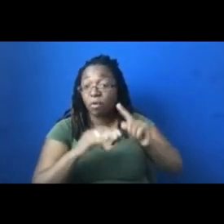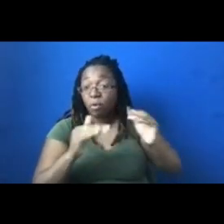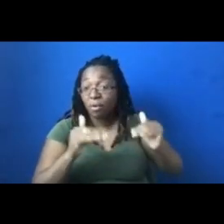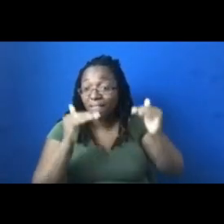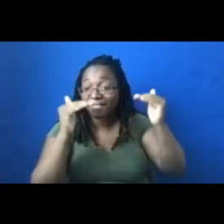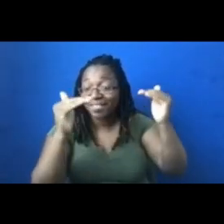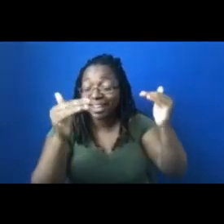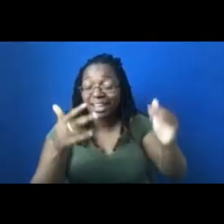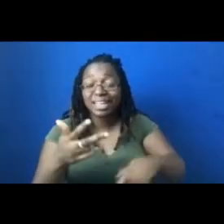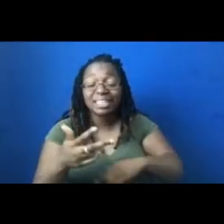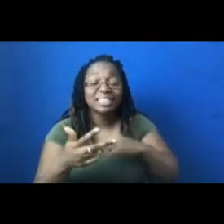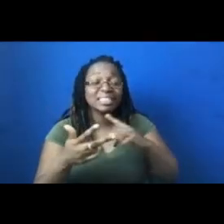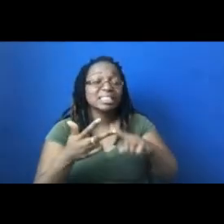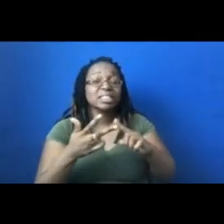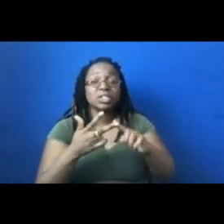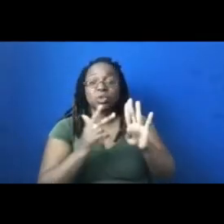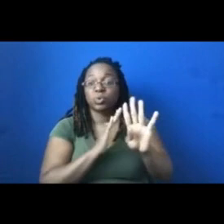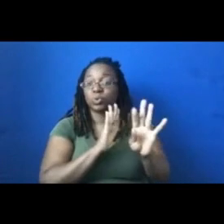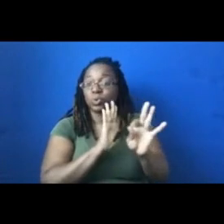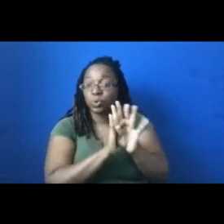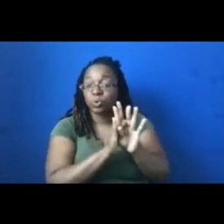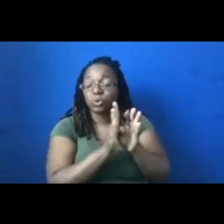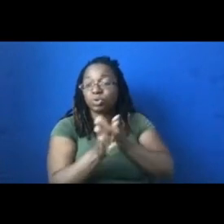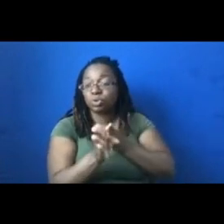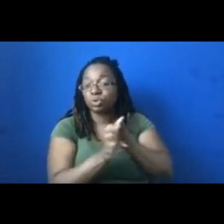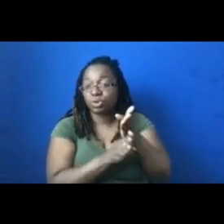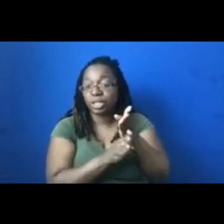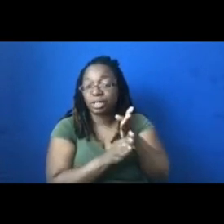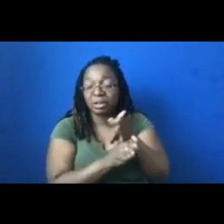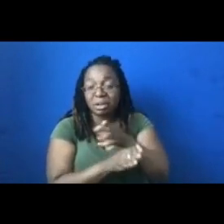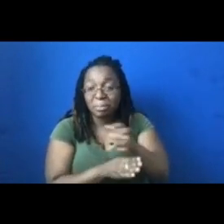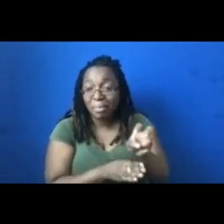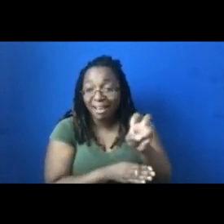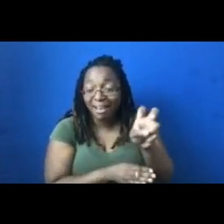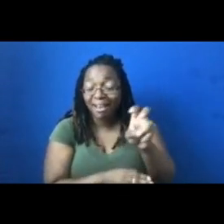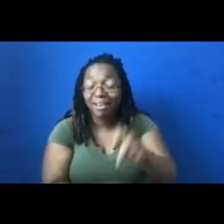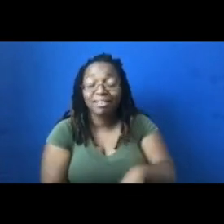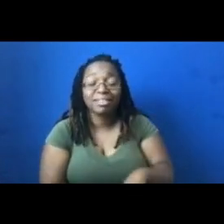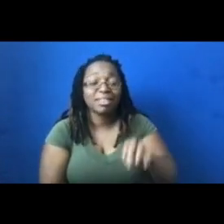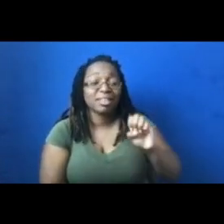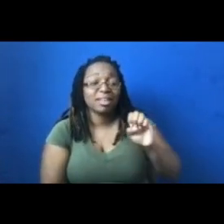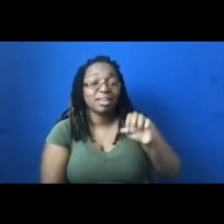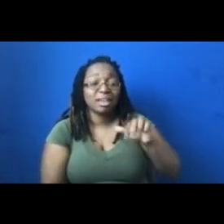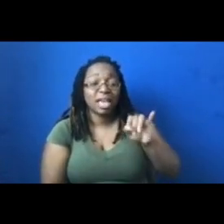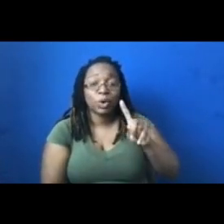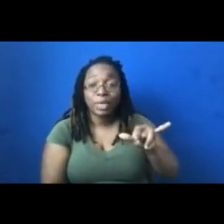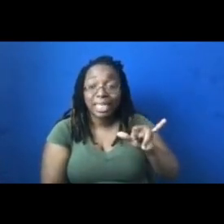your chosen career path, equity, and so forth. My focus is very